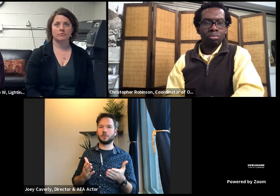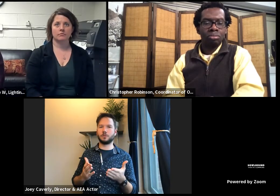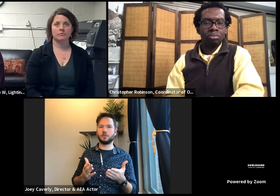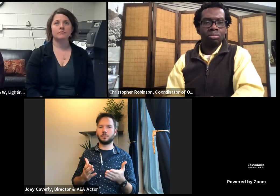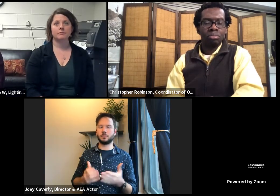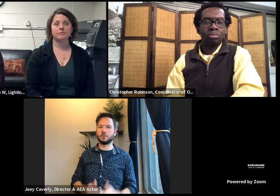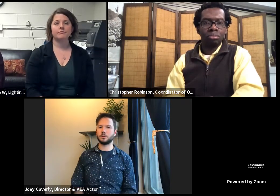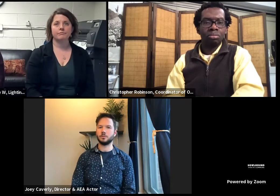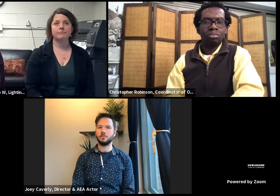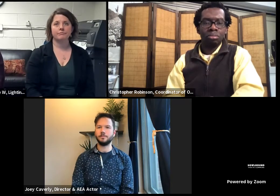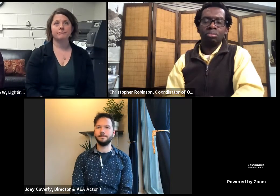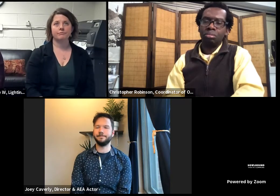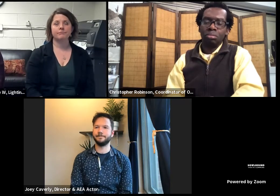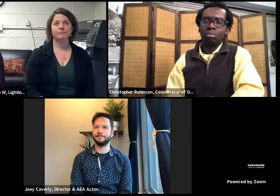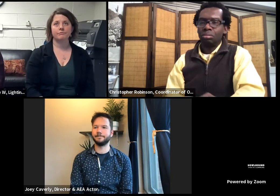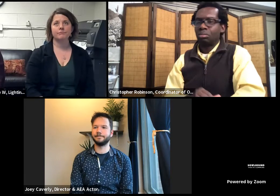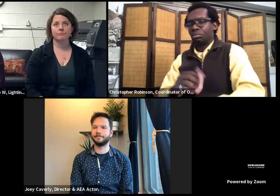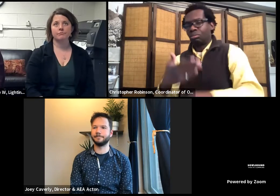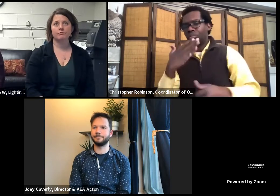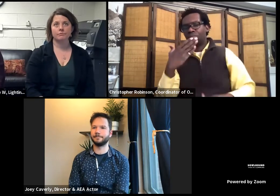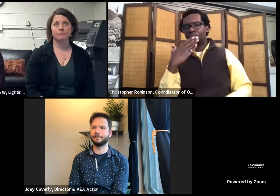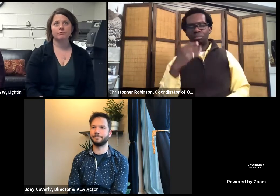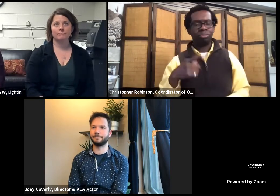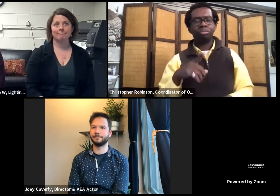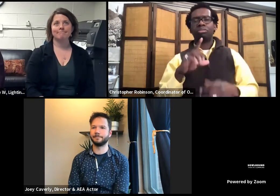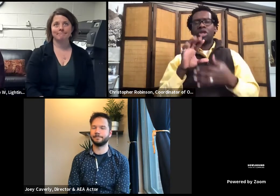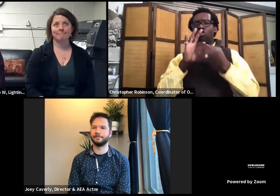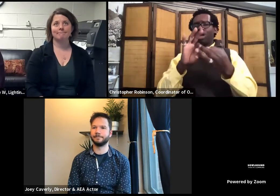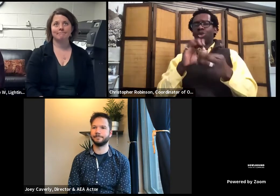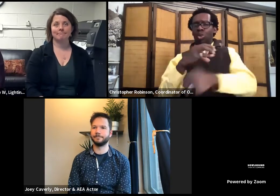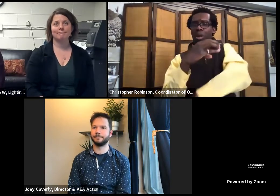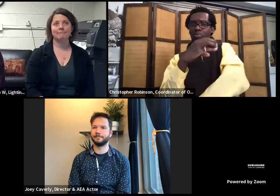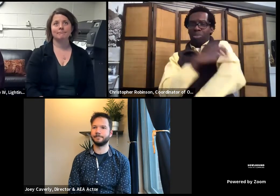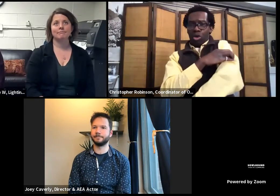And make sure that they are also creating power and space for the deaf artists.